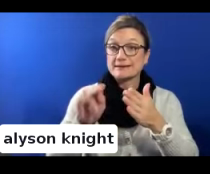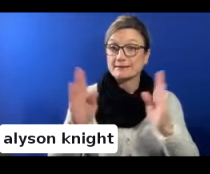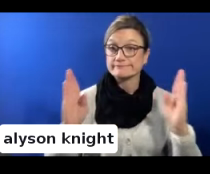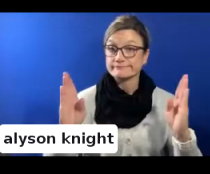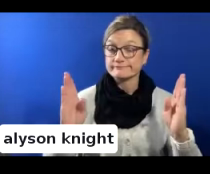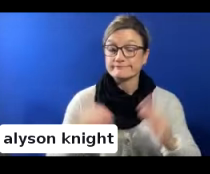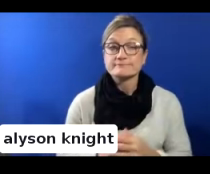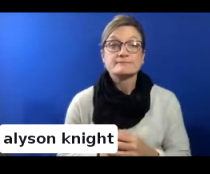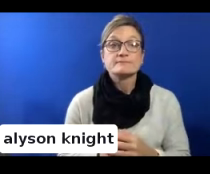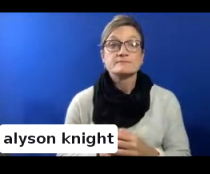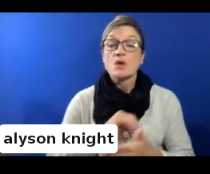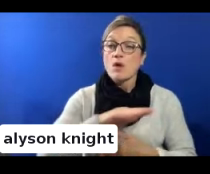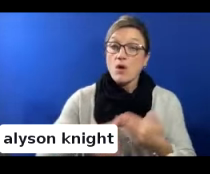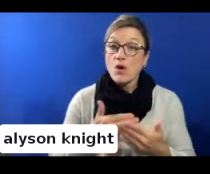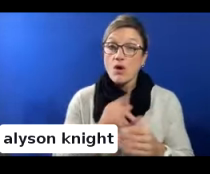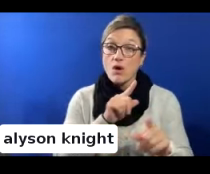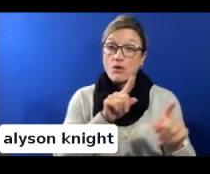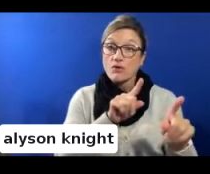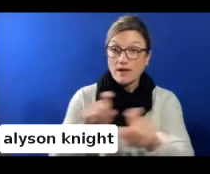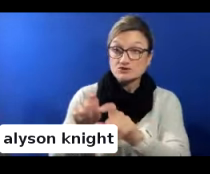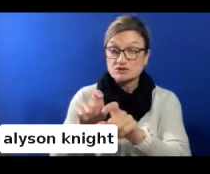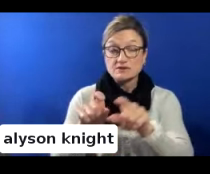All questions for the check-in reports are the same.